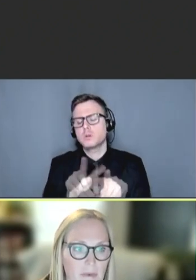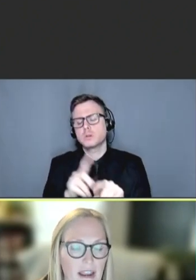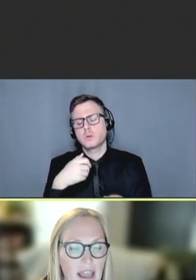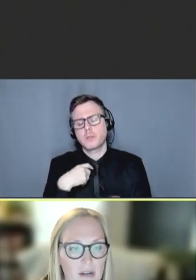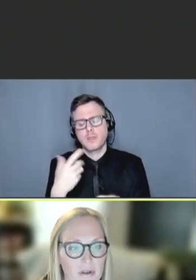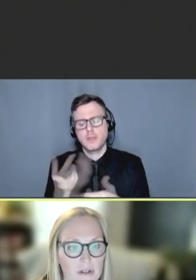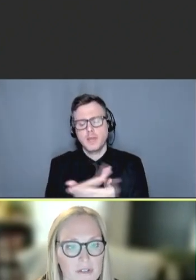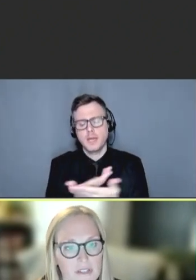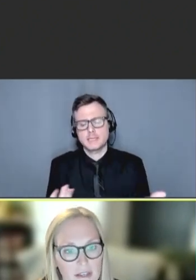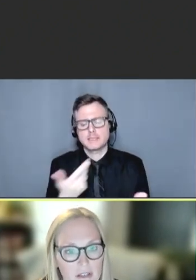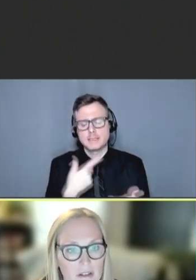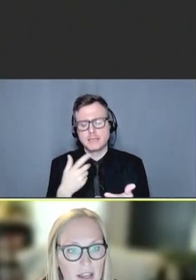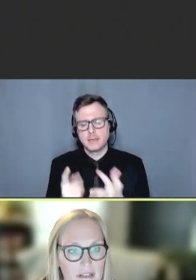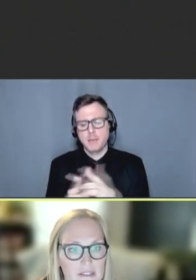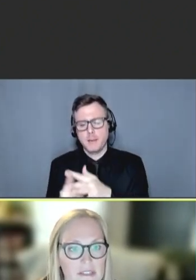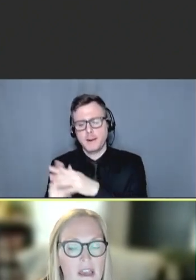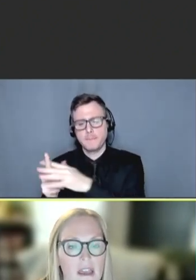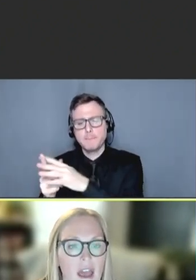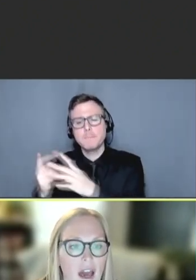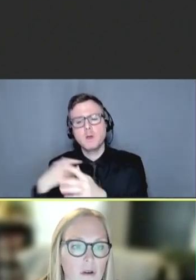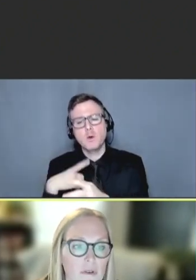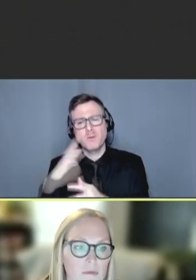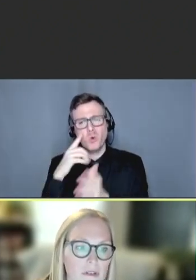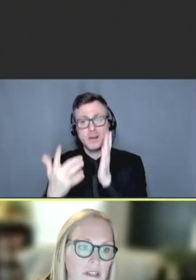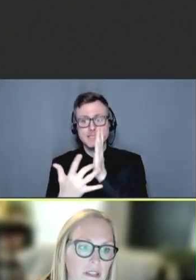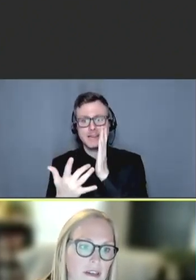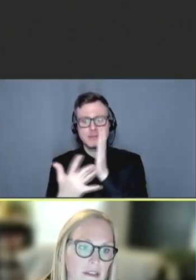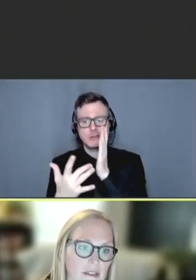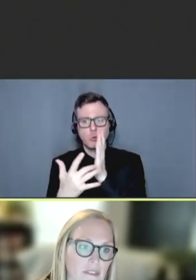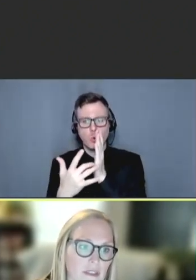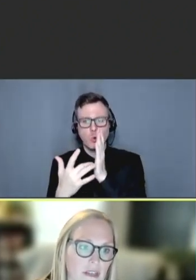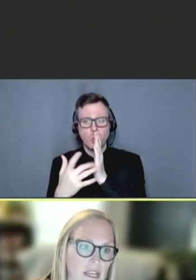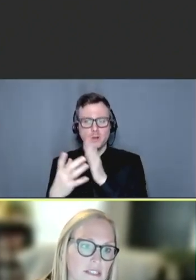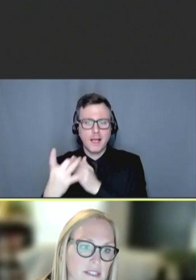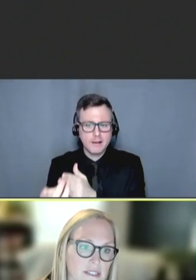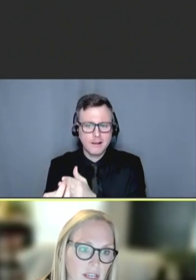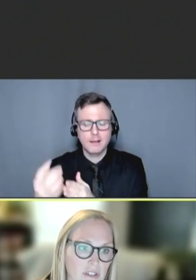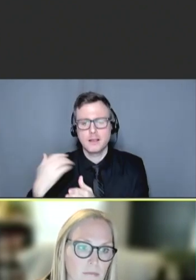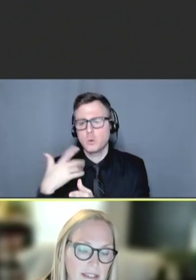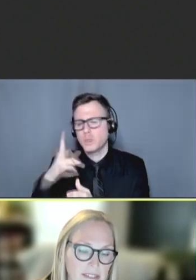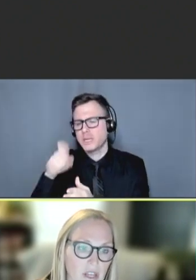about how to produce technical guidance was really the need to distinguish messaging a